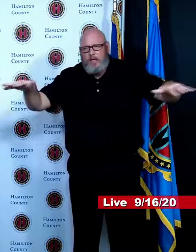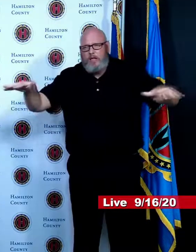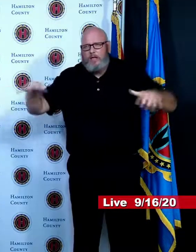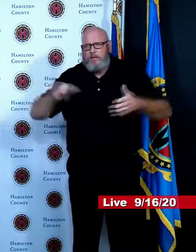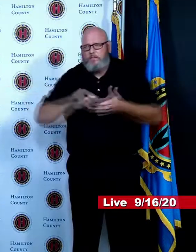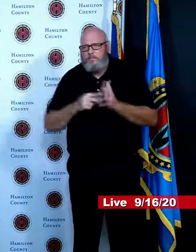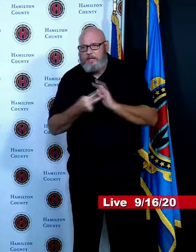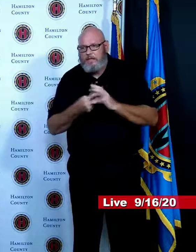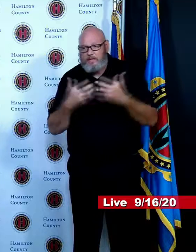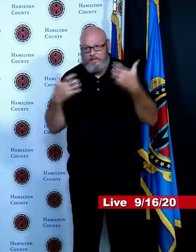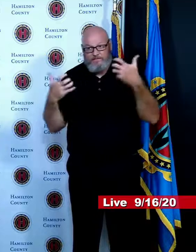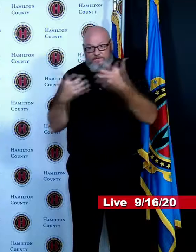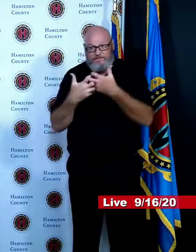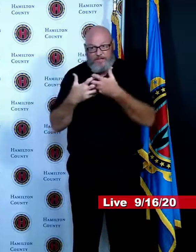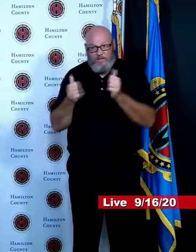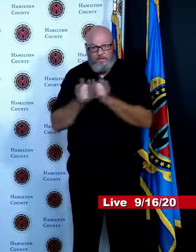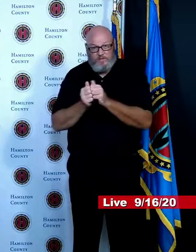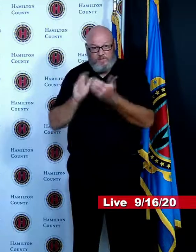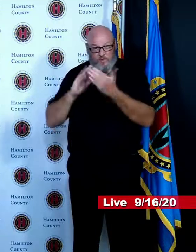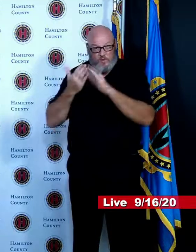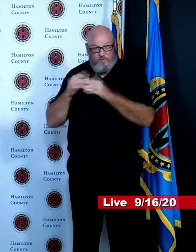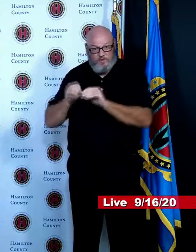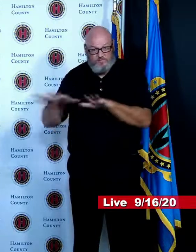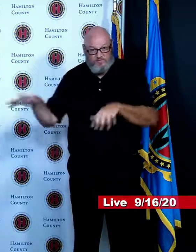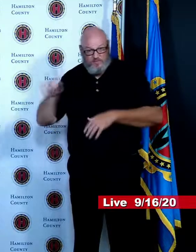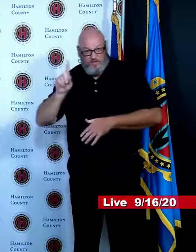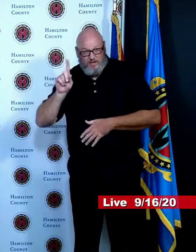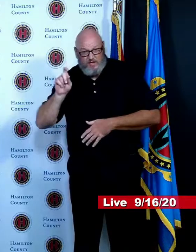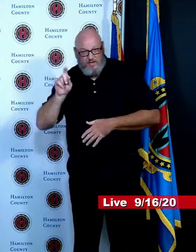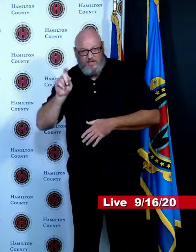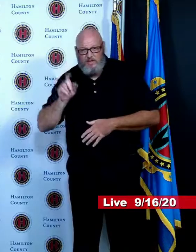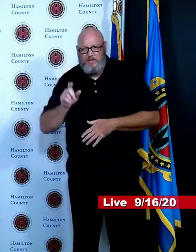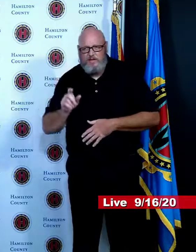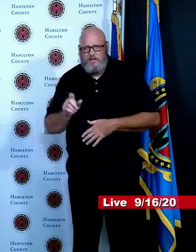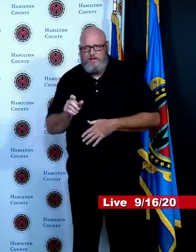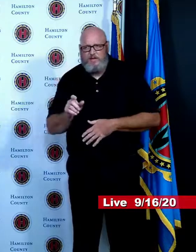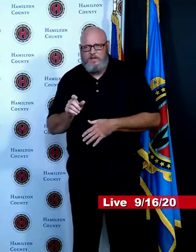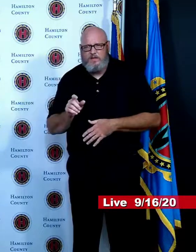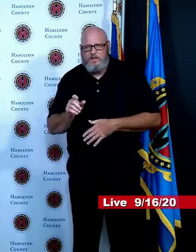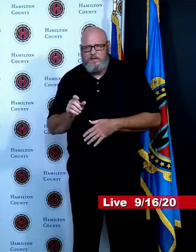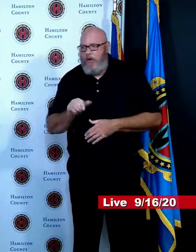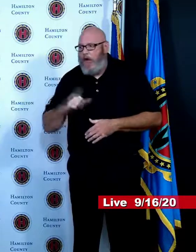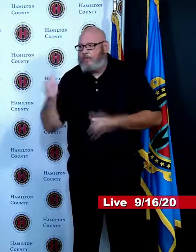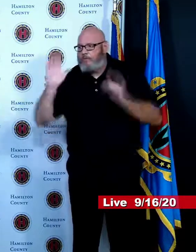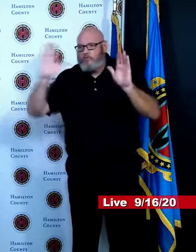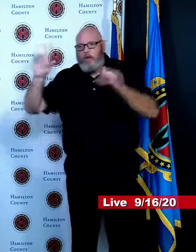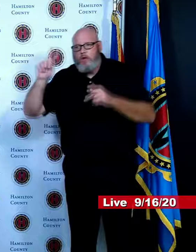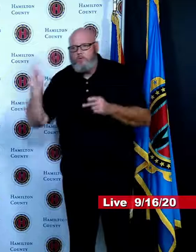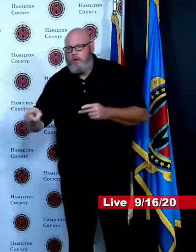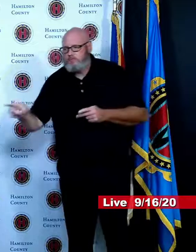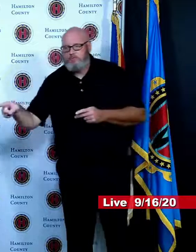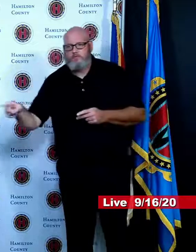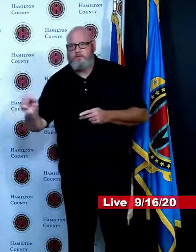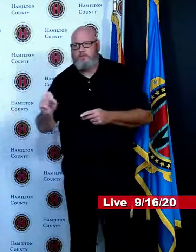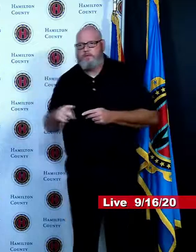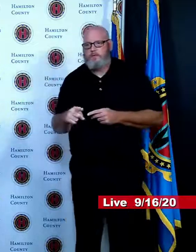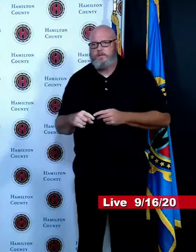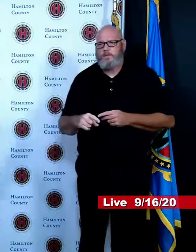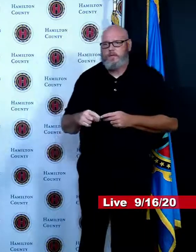that being addressed my answer another great question and and we are at a a level of community spread that is that is leveling off and